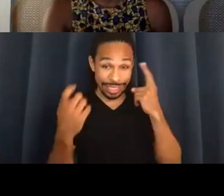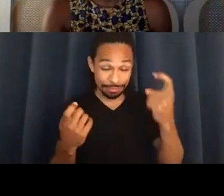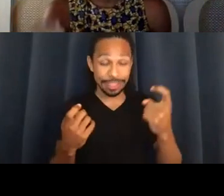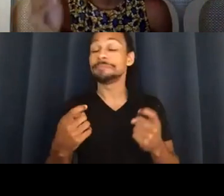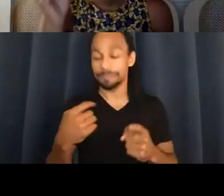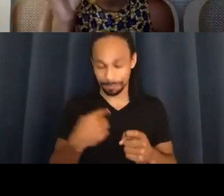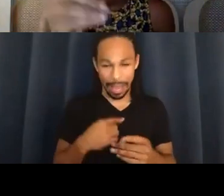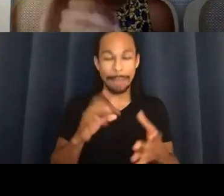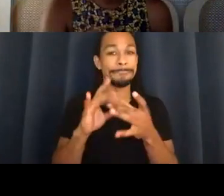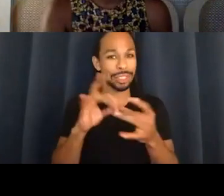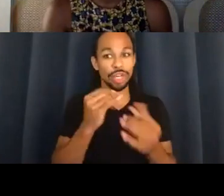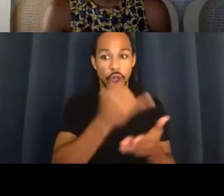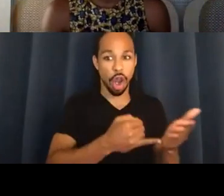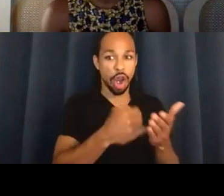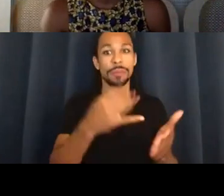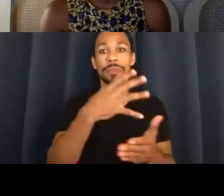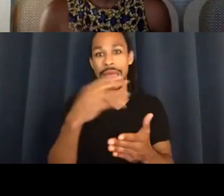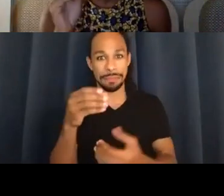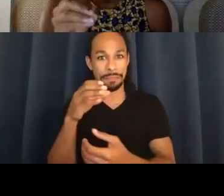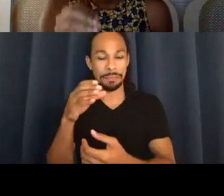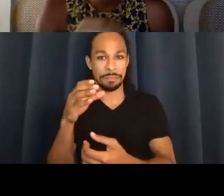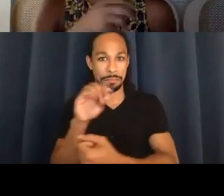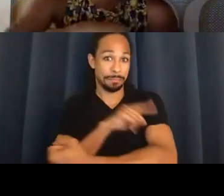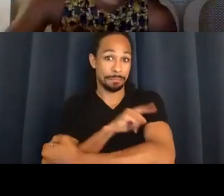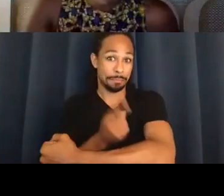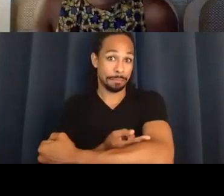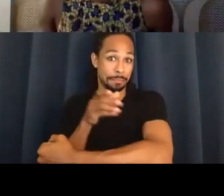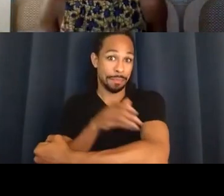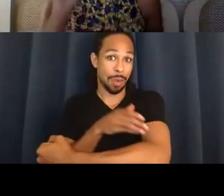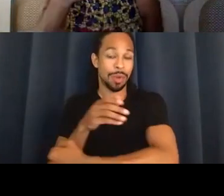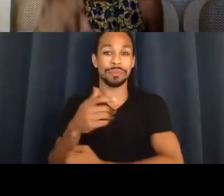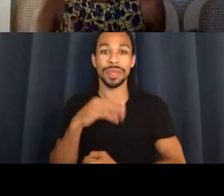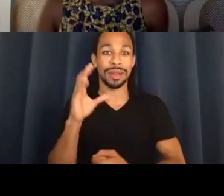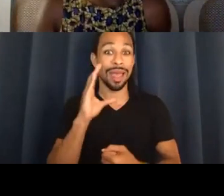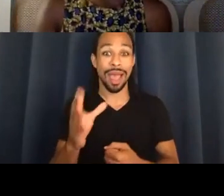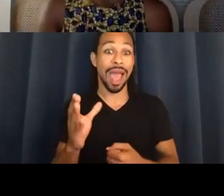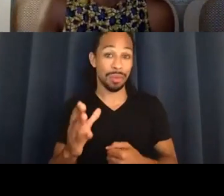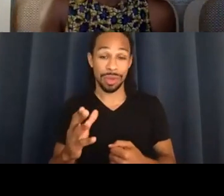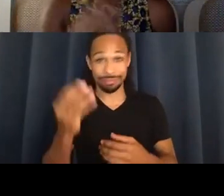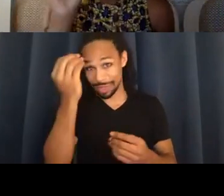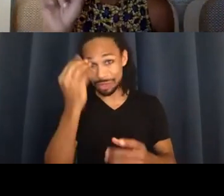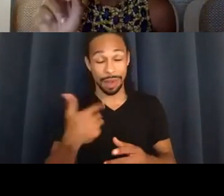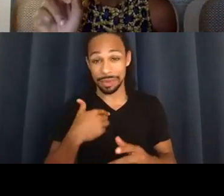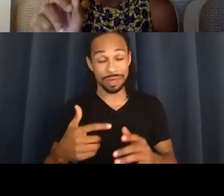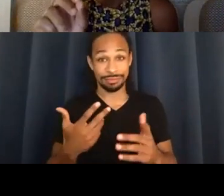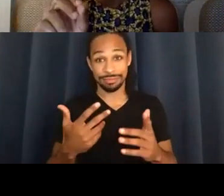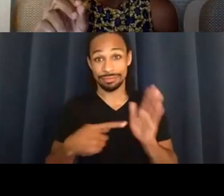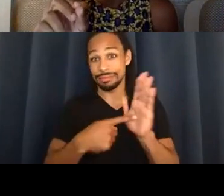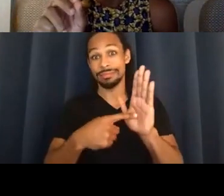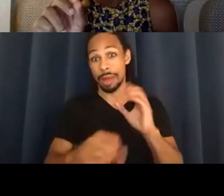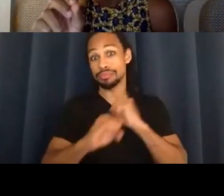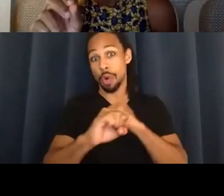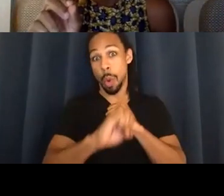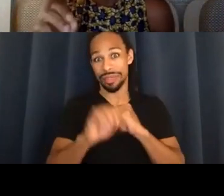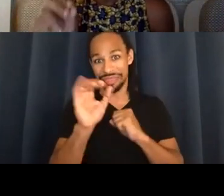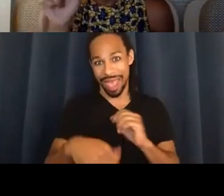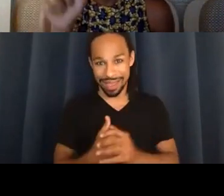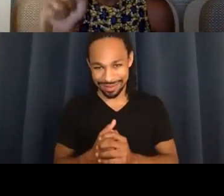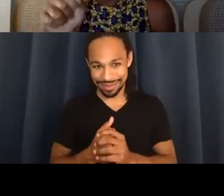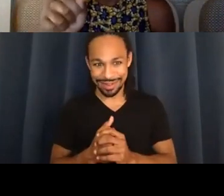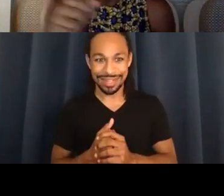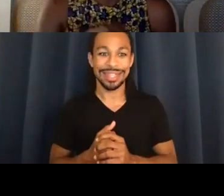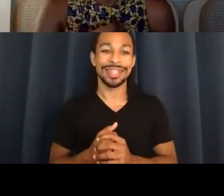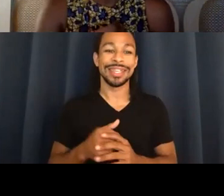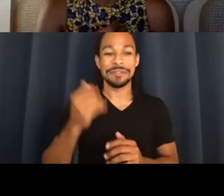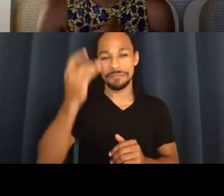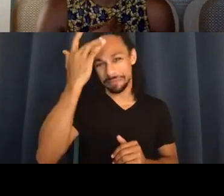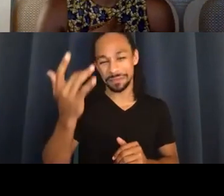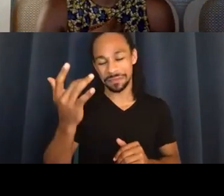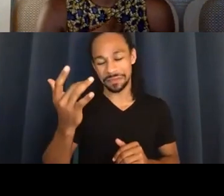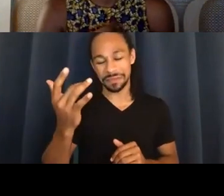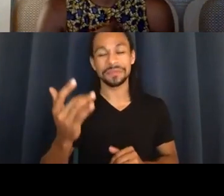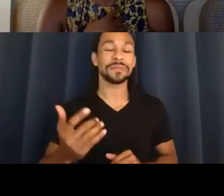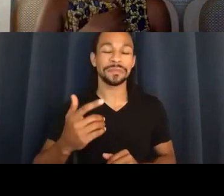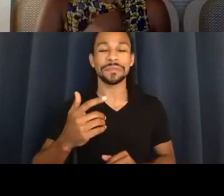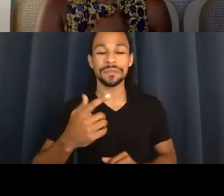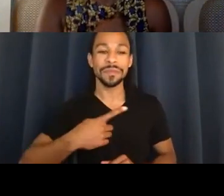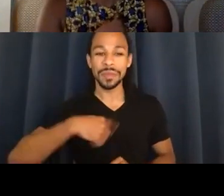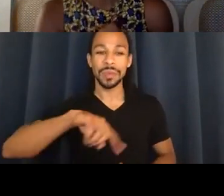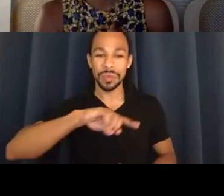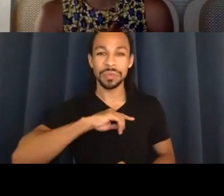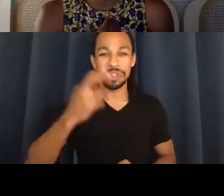going to do a shameless plug on that because one of the things we realized for our work, myself